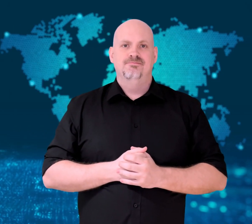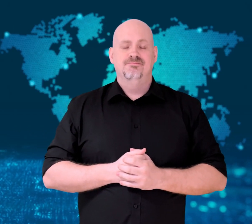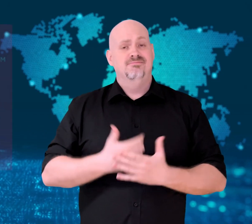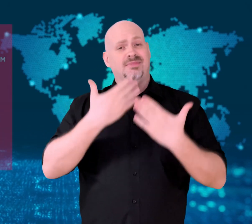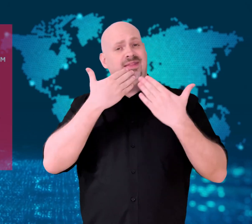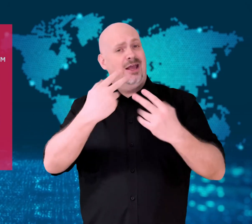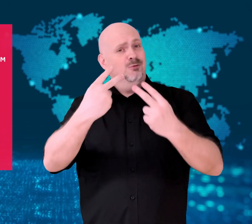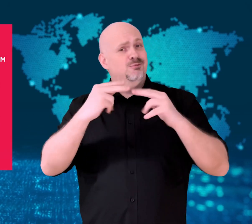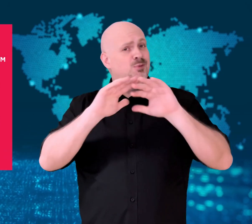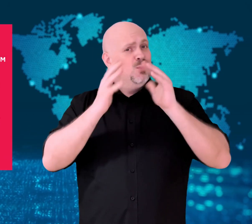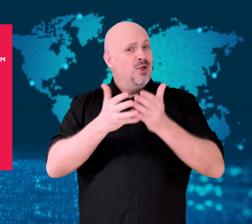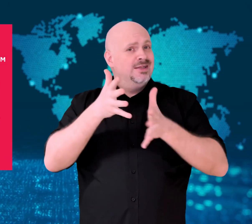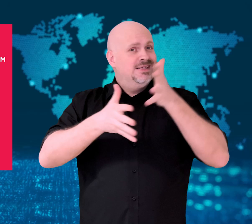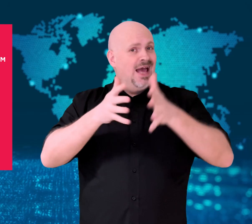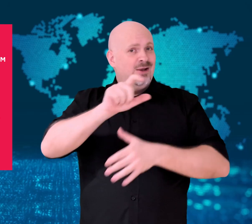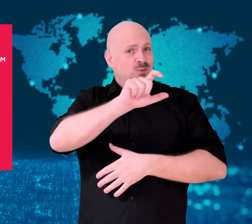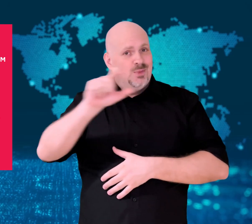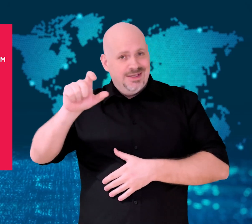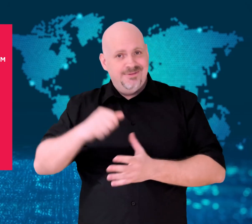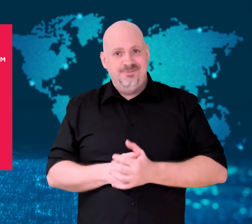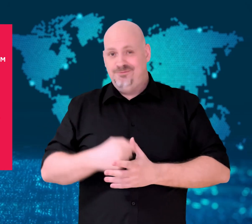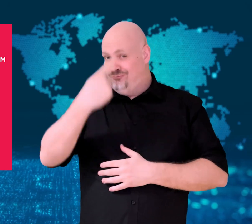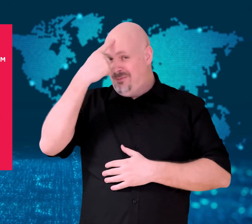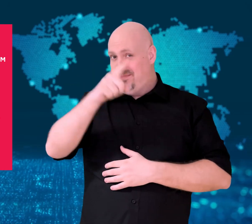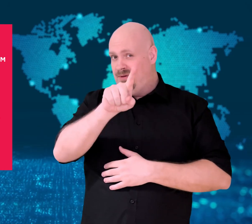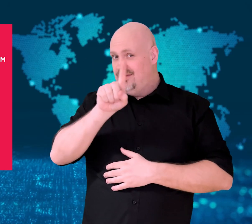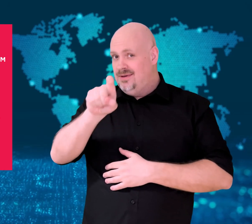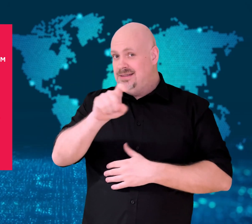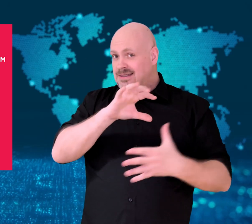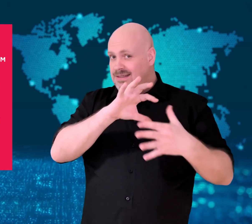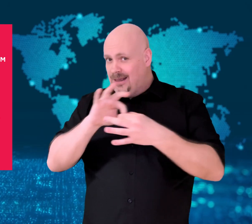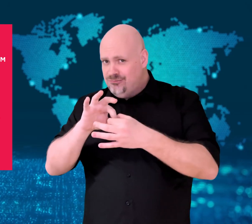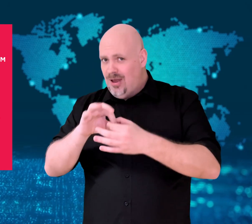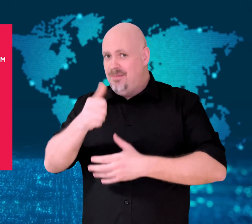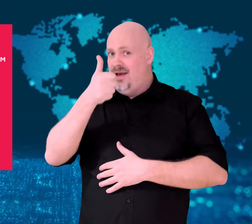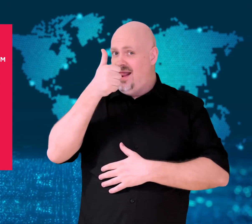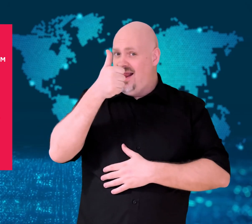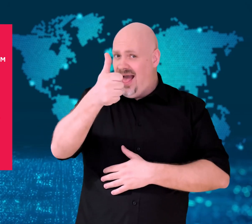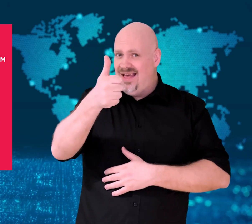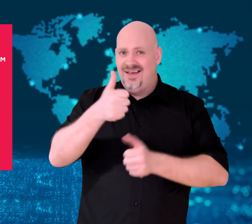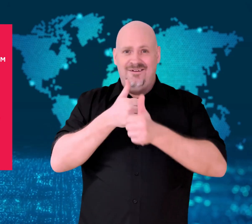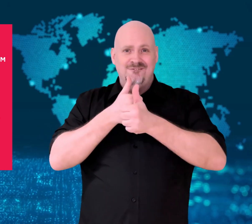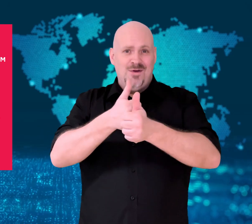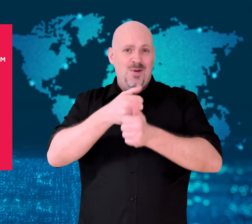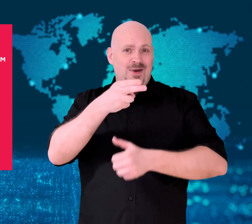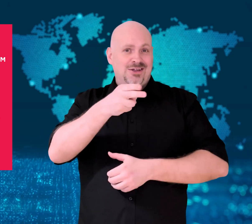Thank you for watching WorldSign Week. Don’t forget to subscribe, like,